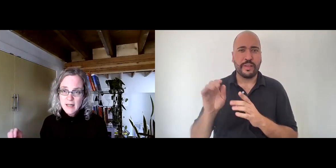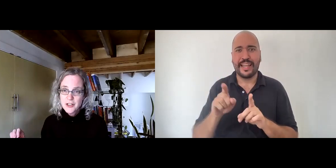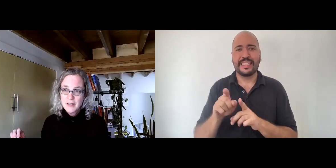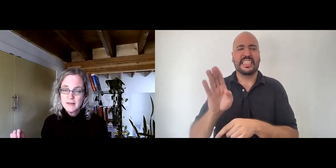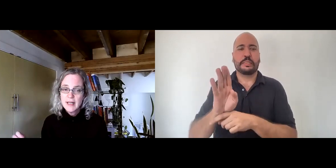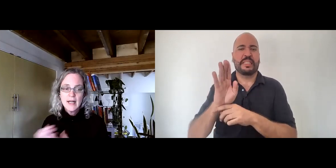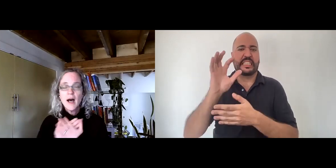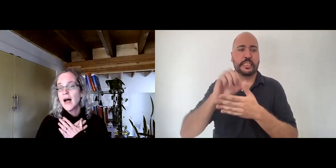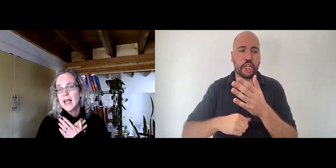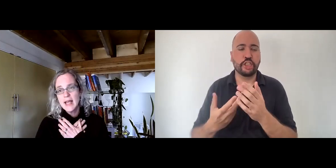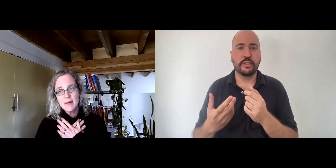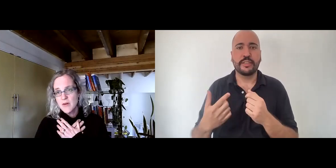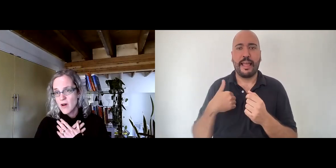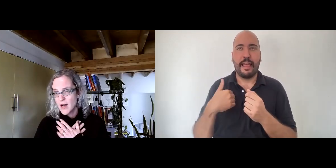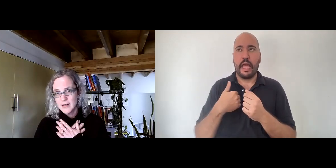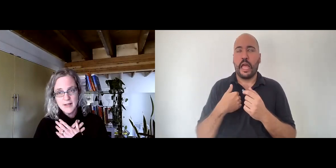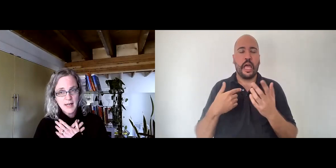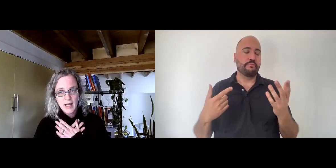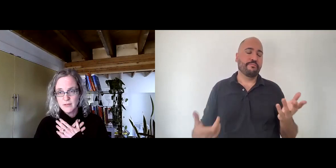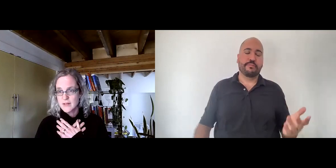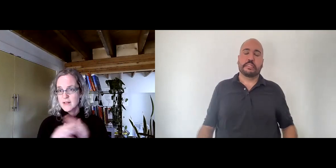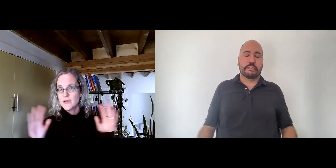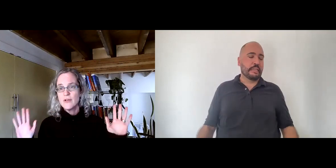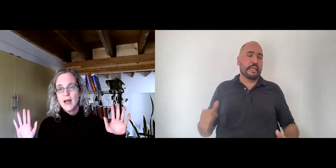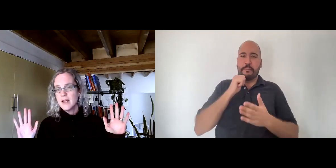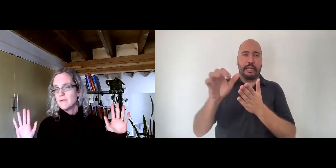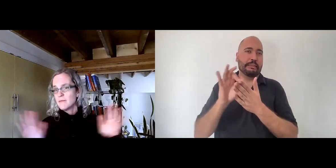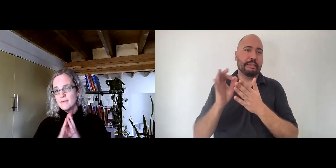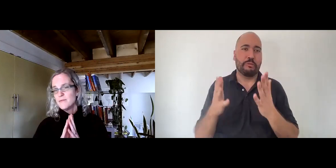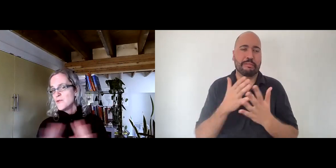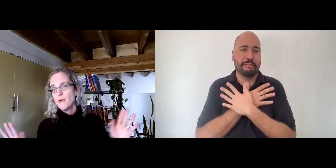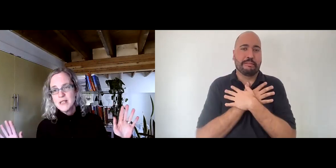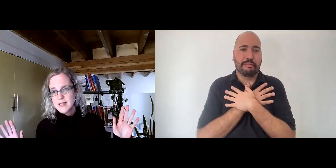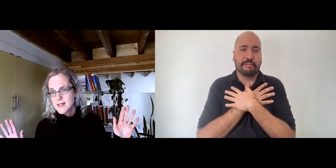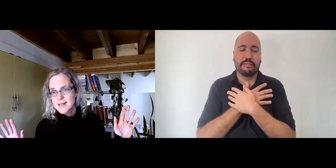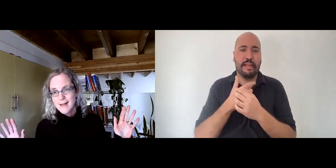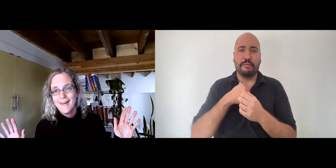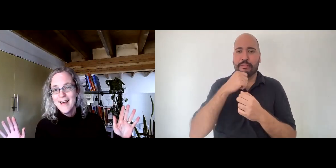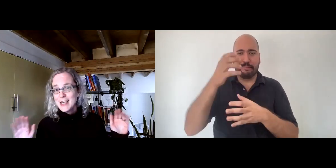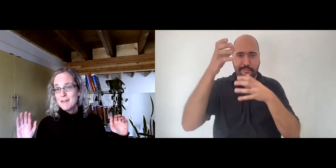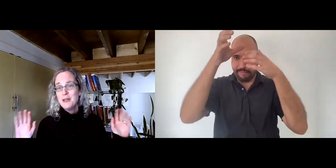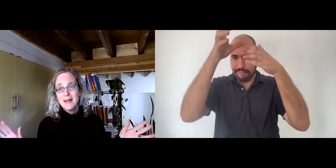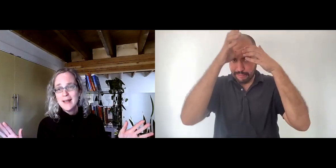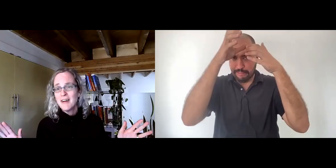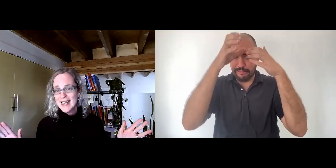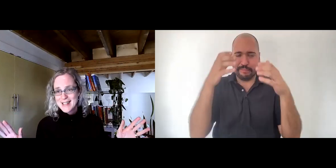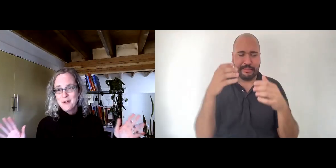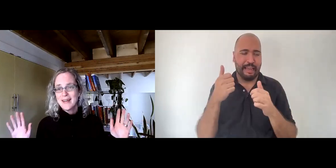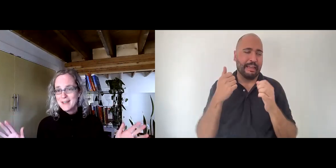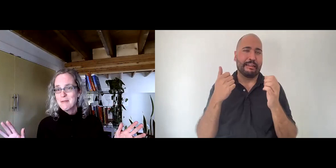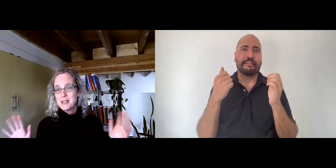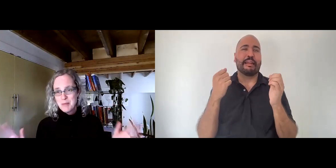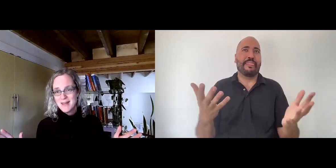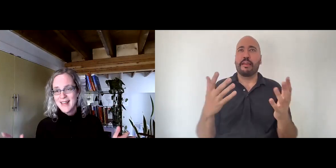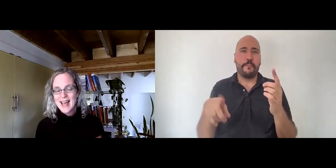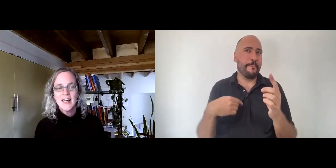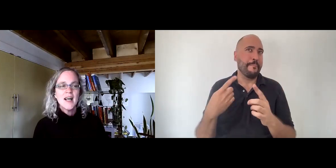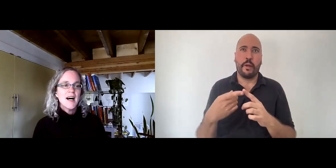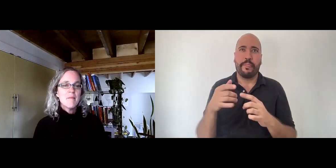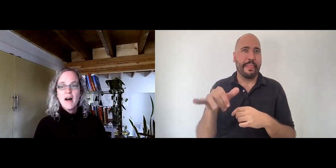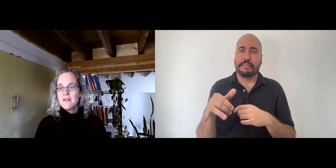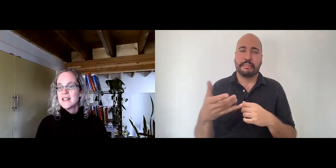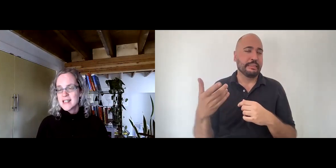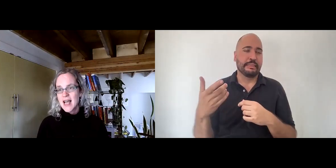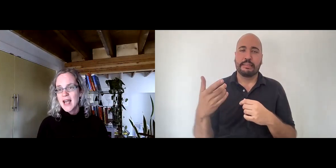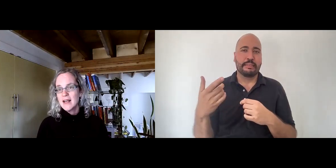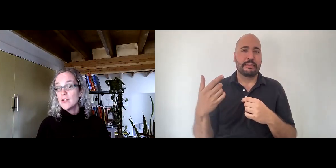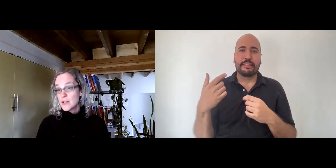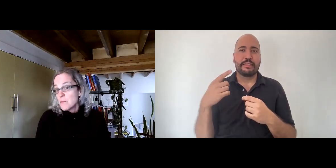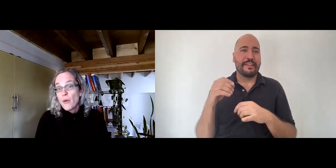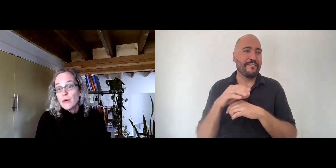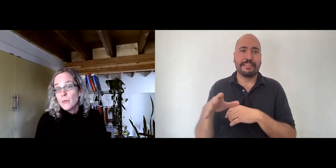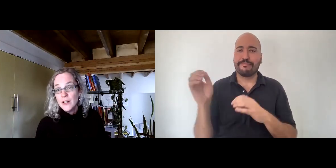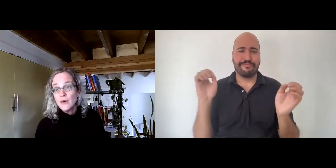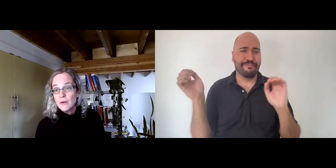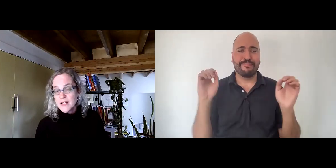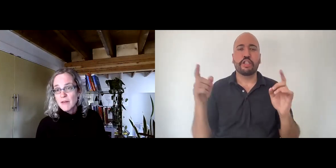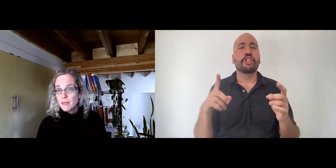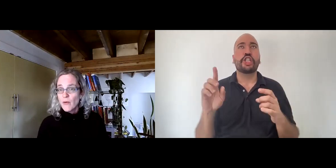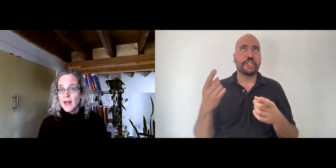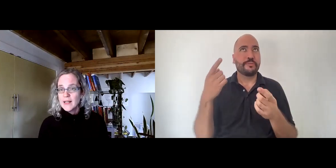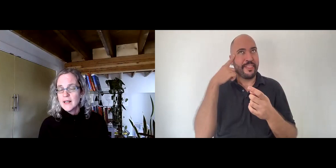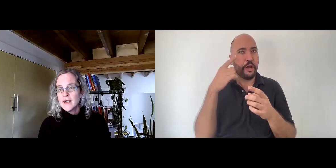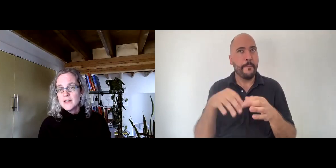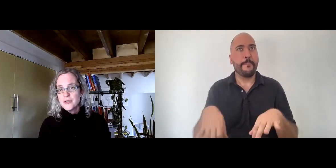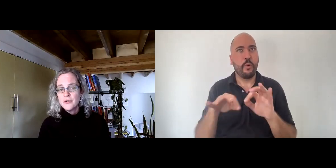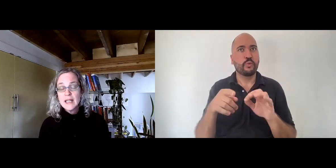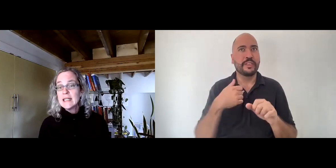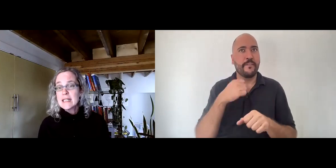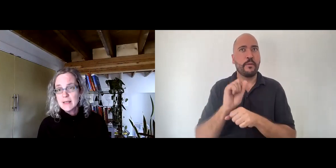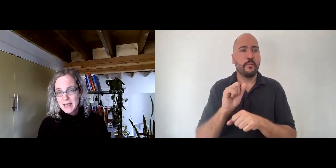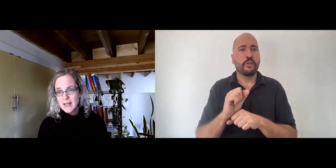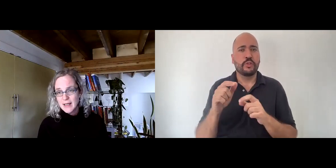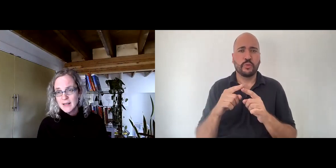And I am not an accountant. I have no business giving you any advice or any information beyond that other than to say, it's important when you're self employed to, at least in the beginning.